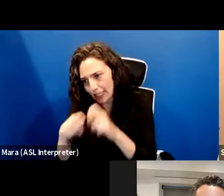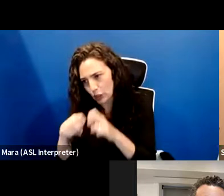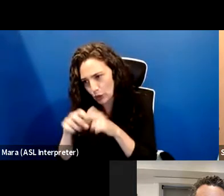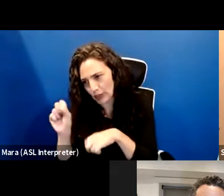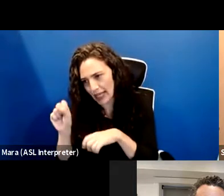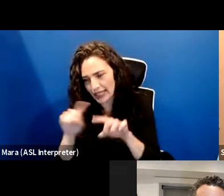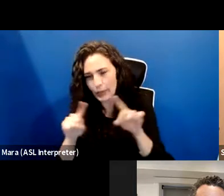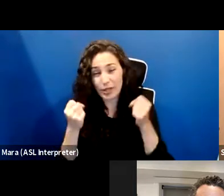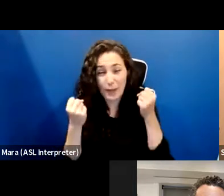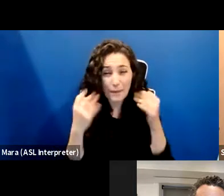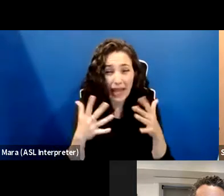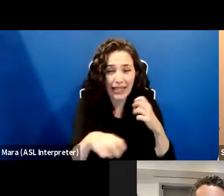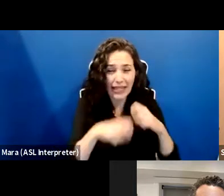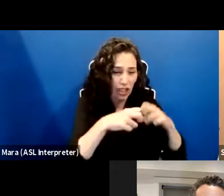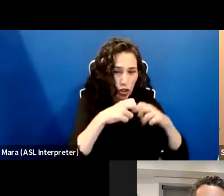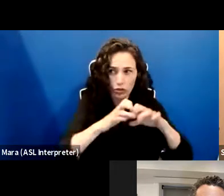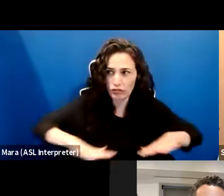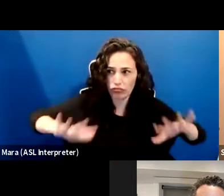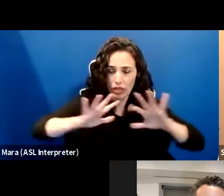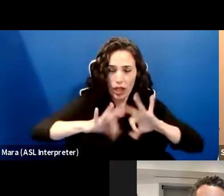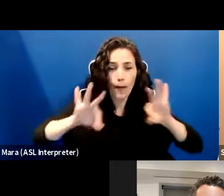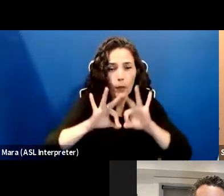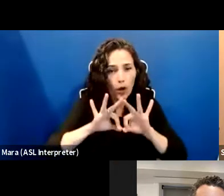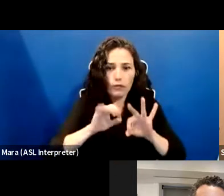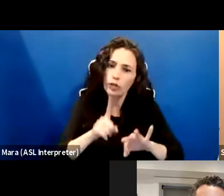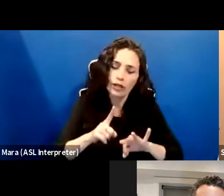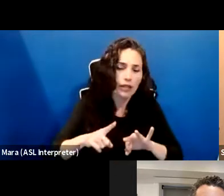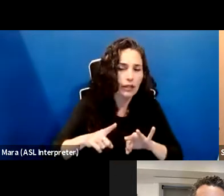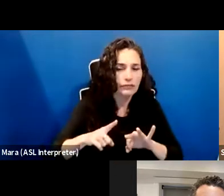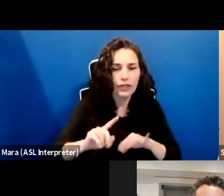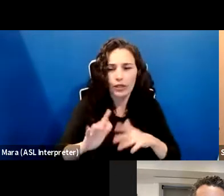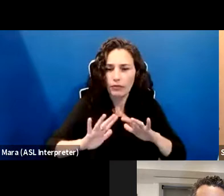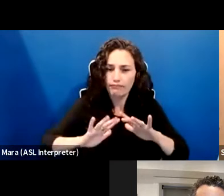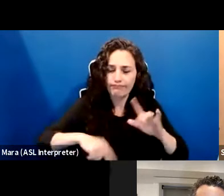they're so important and so big, and even political through that prison.